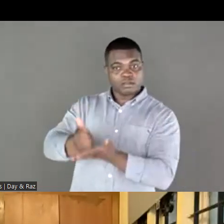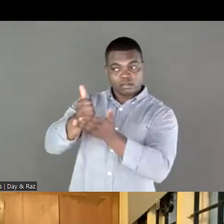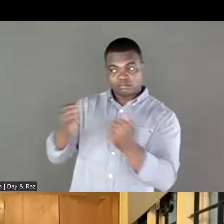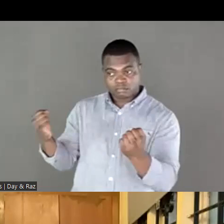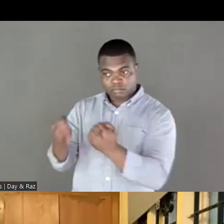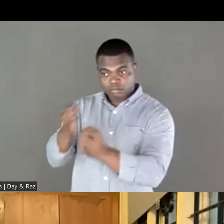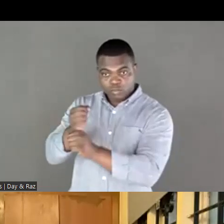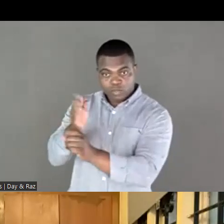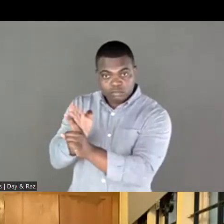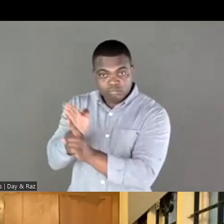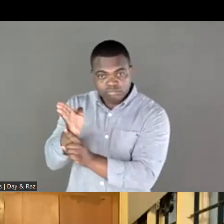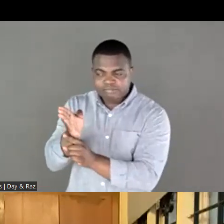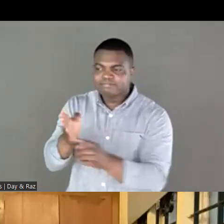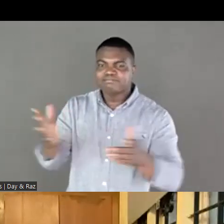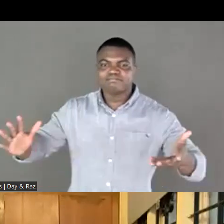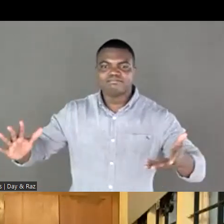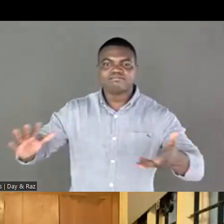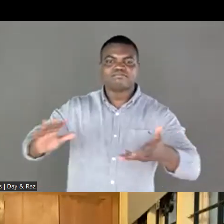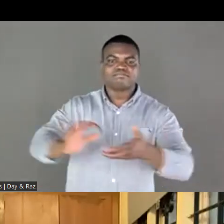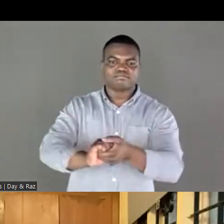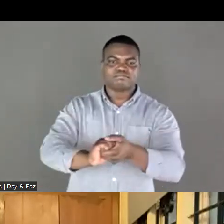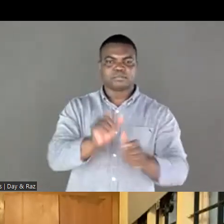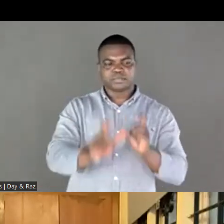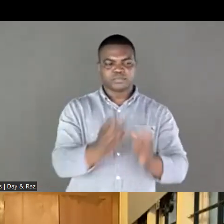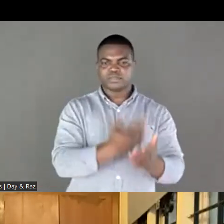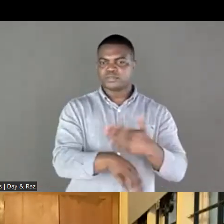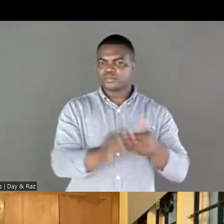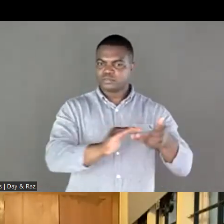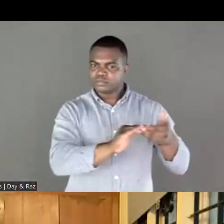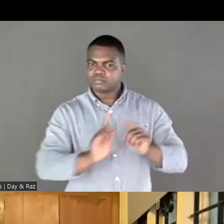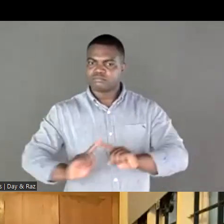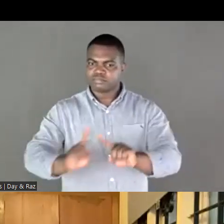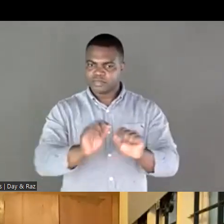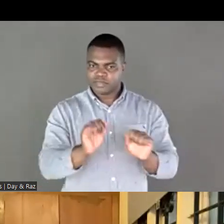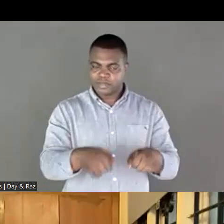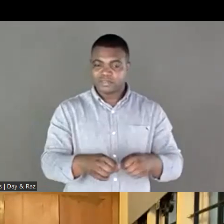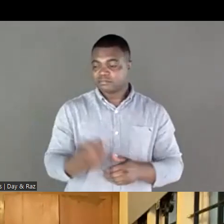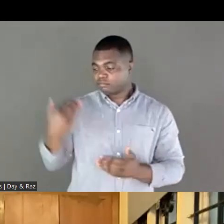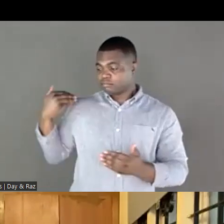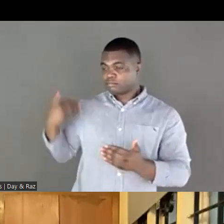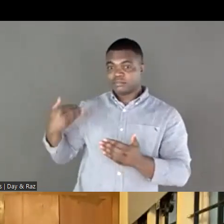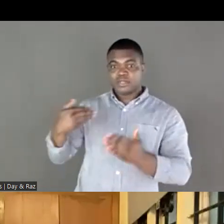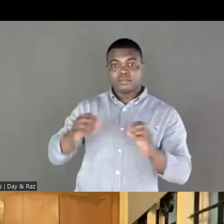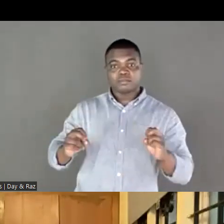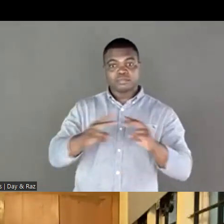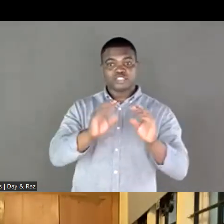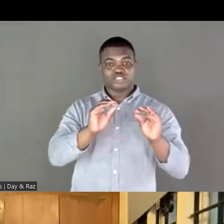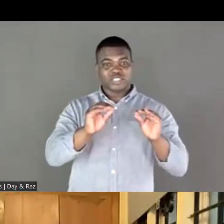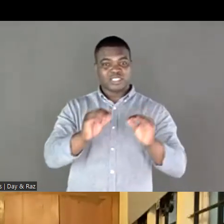And this was piloted it was developed to enable the participation of organizations of persons